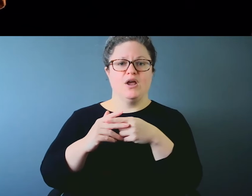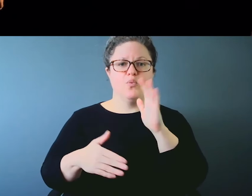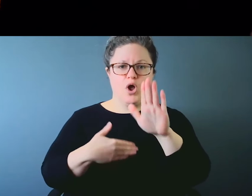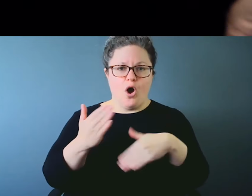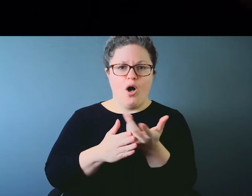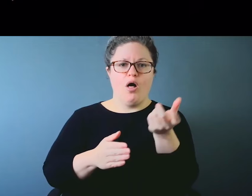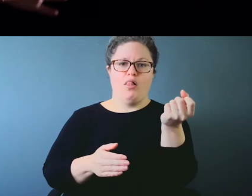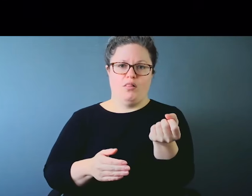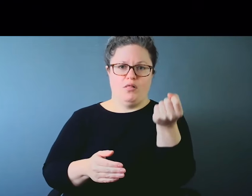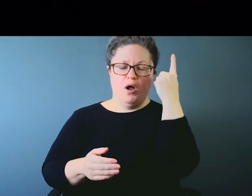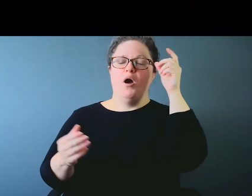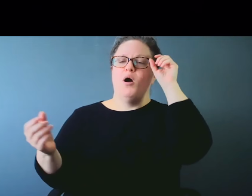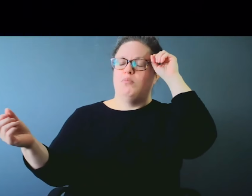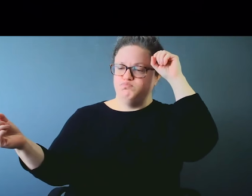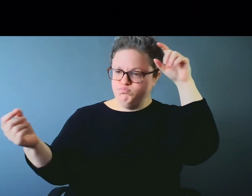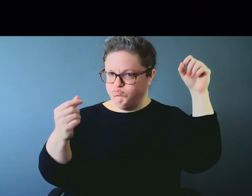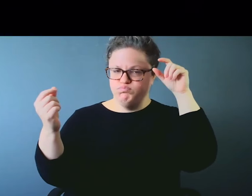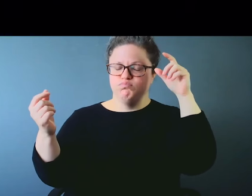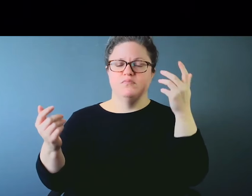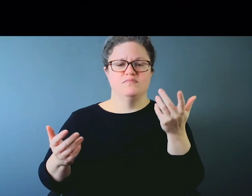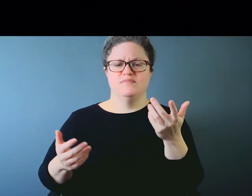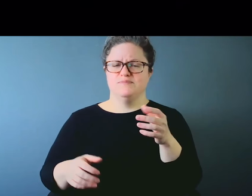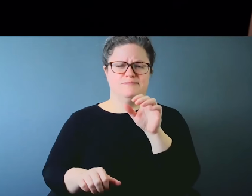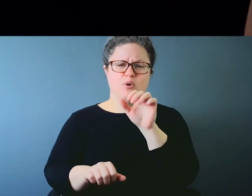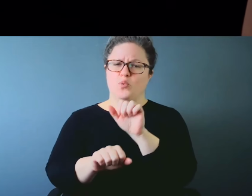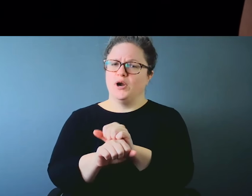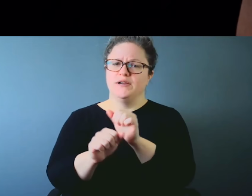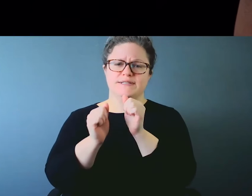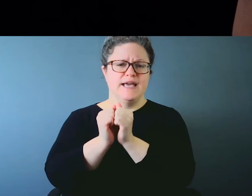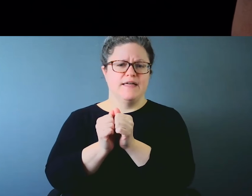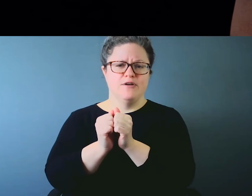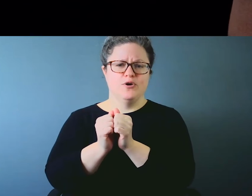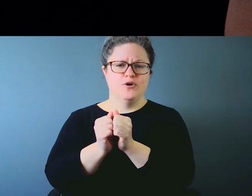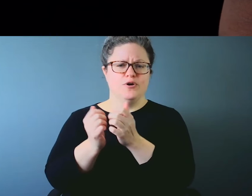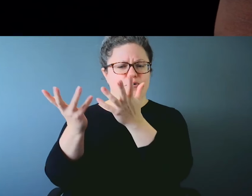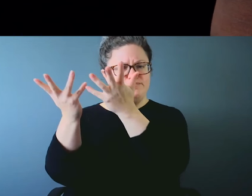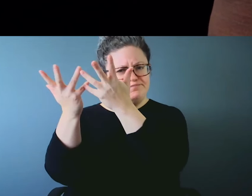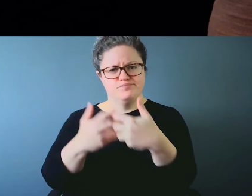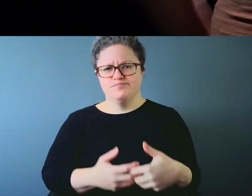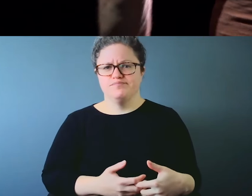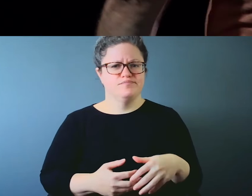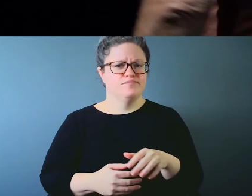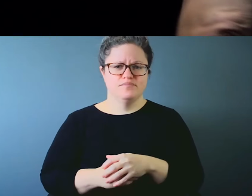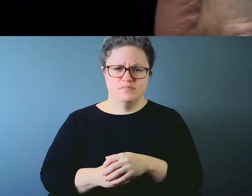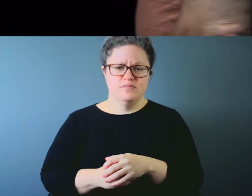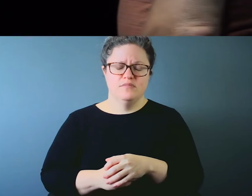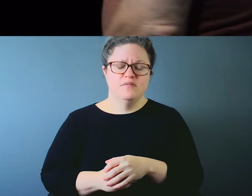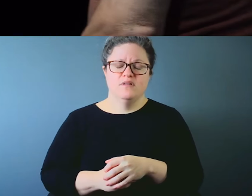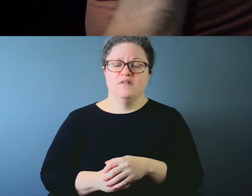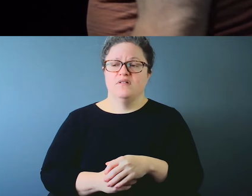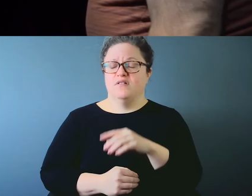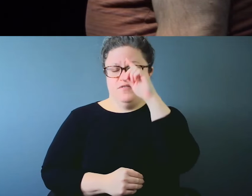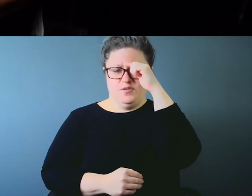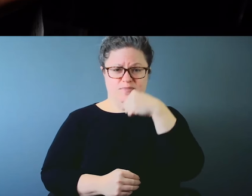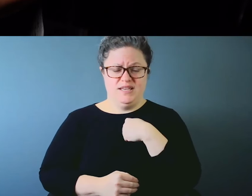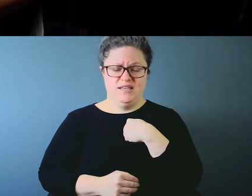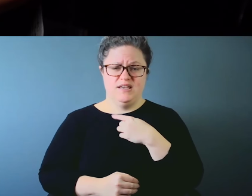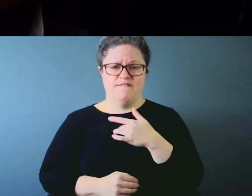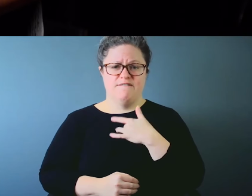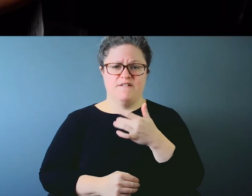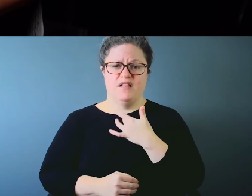Like if- if you all just work together and do that quick mind shift. It was pretty, I don't want to say effortless,